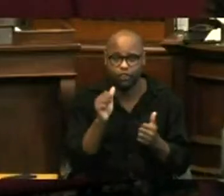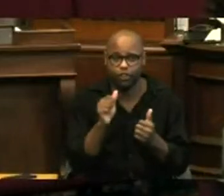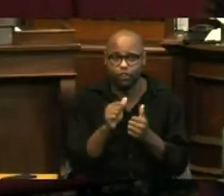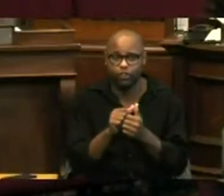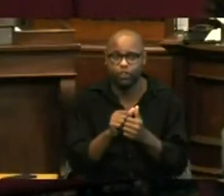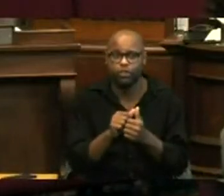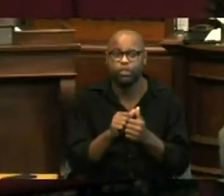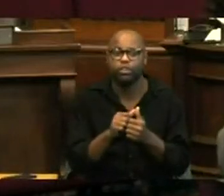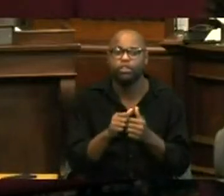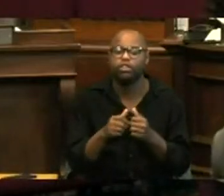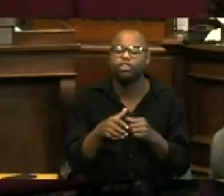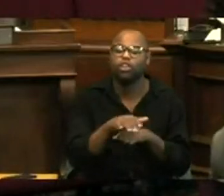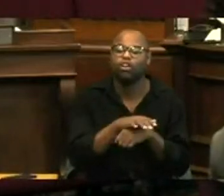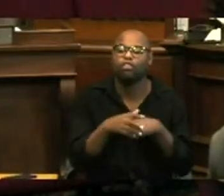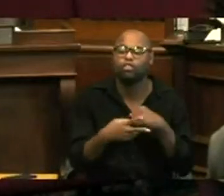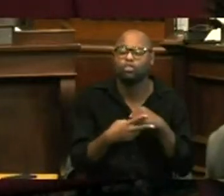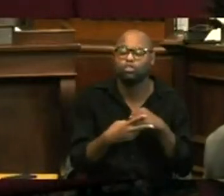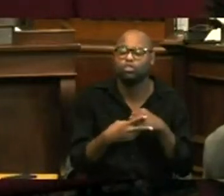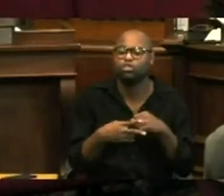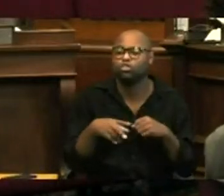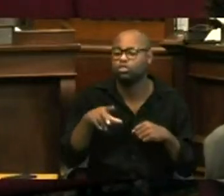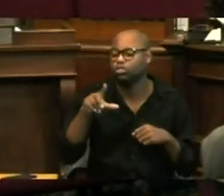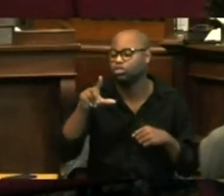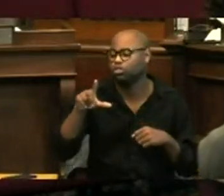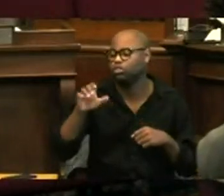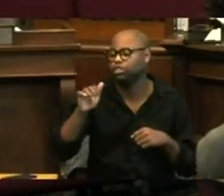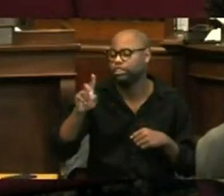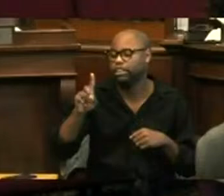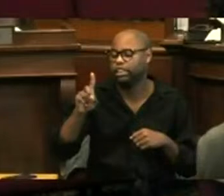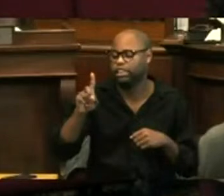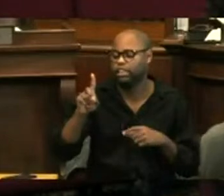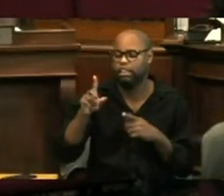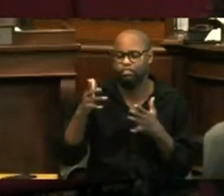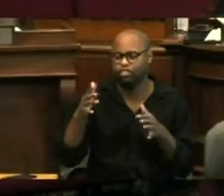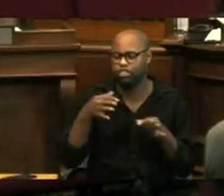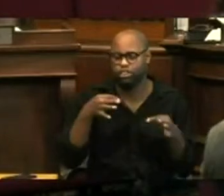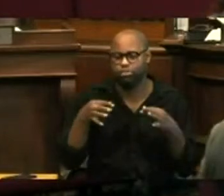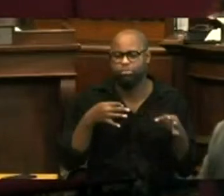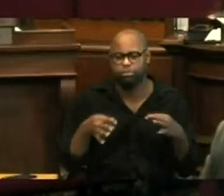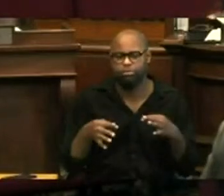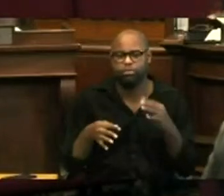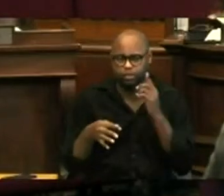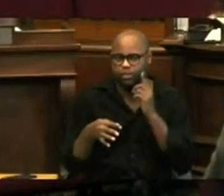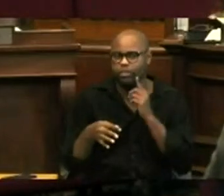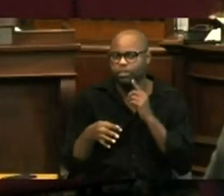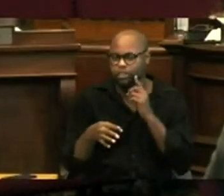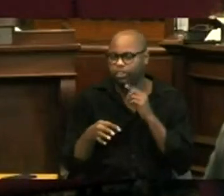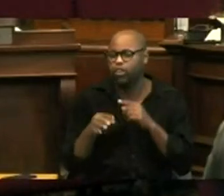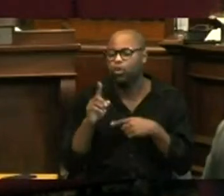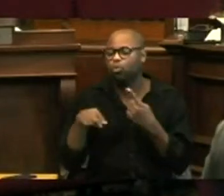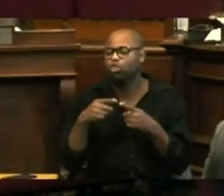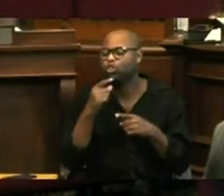regulation interfering with